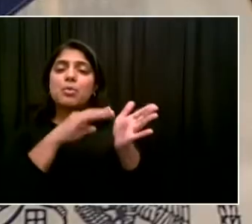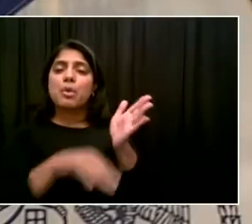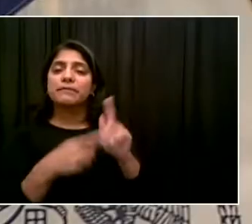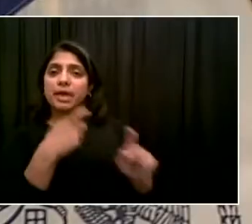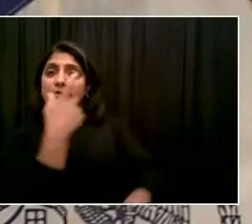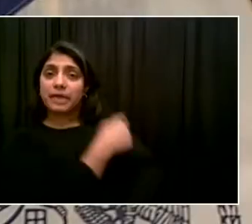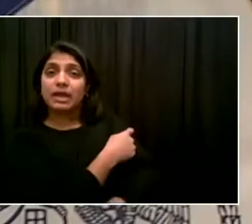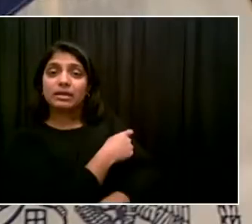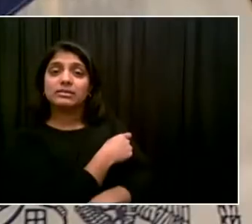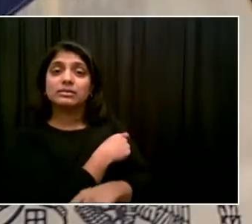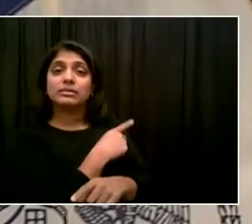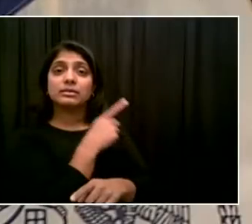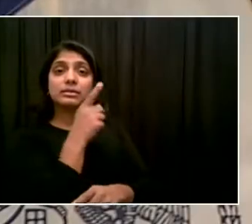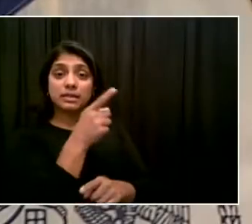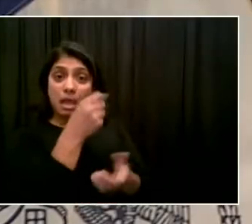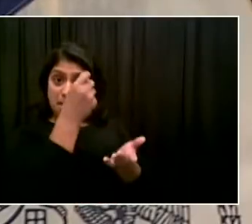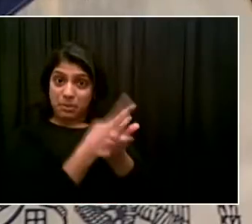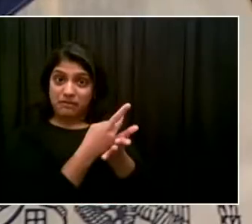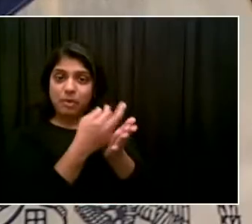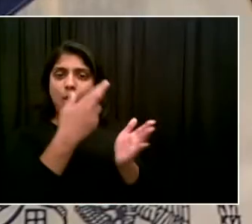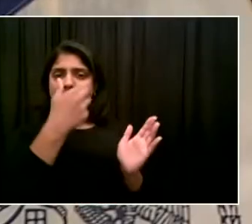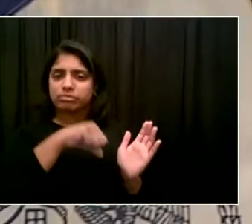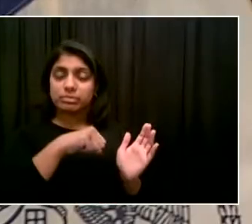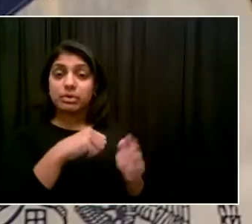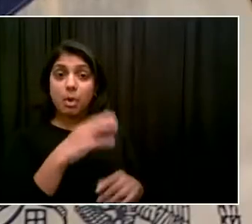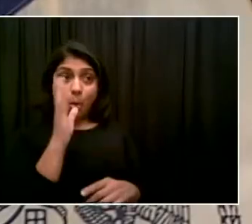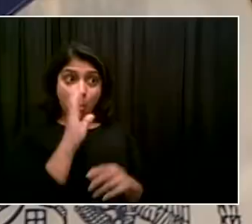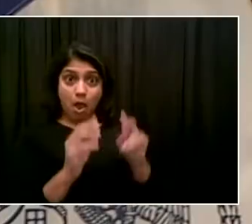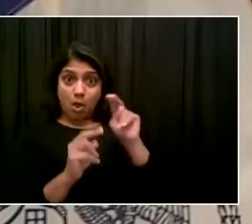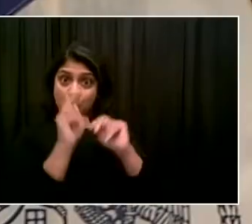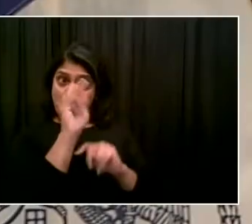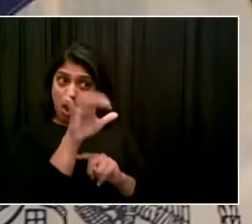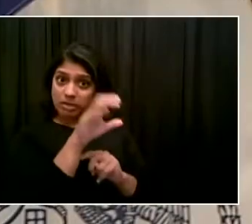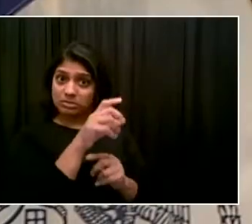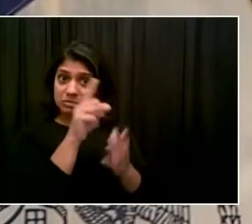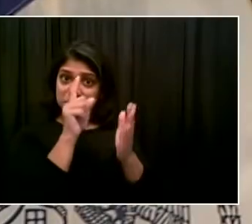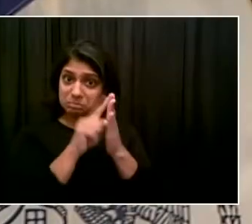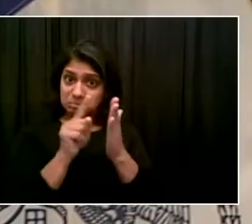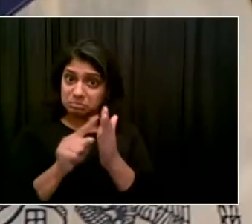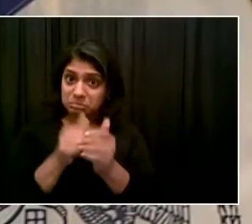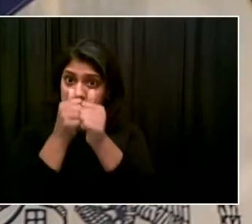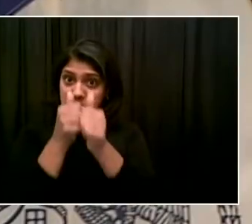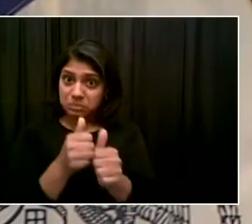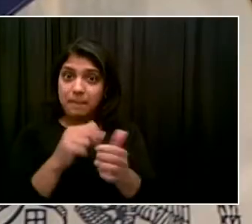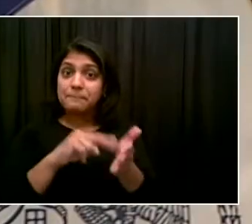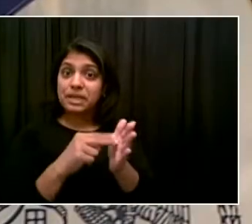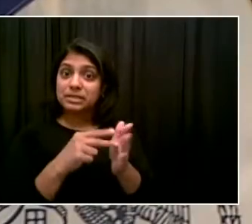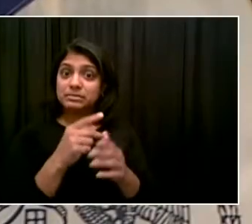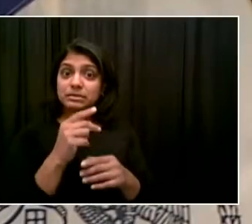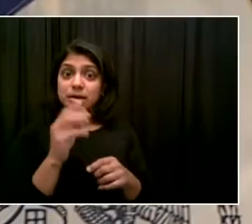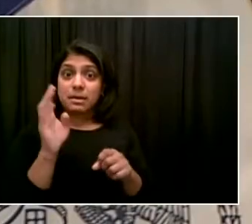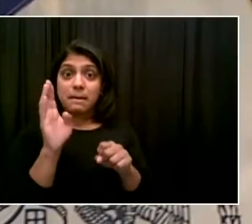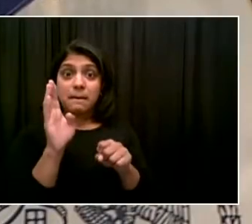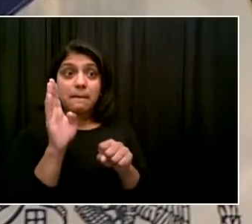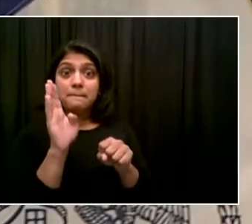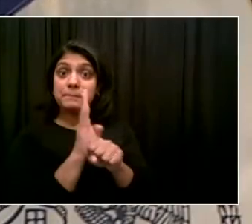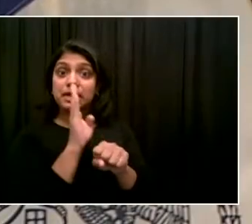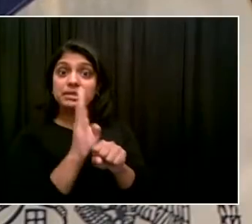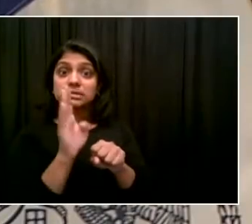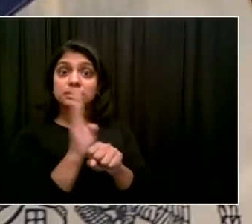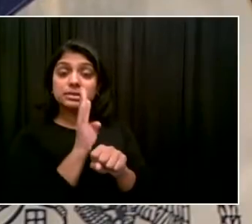CITY TO DOUBLE